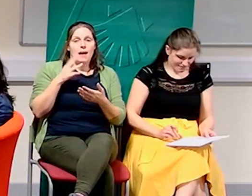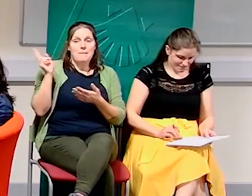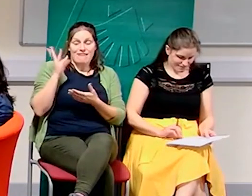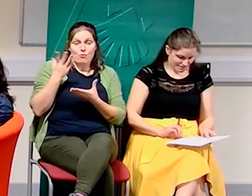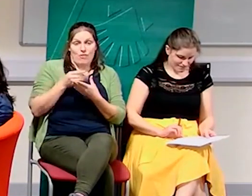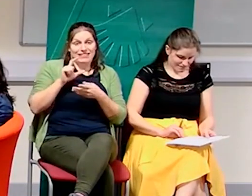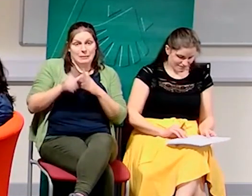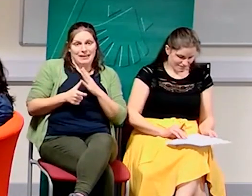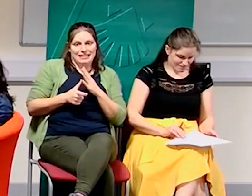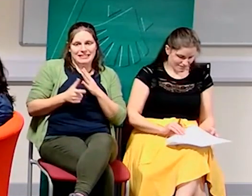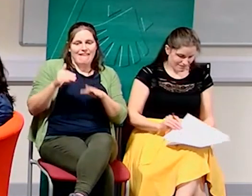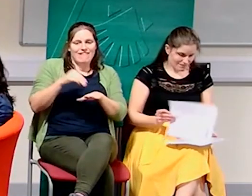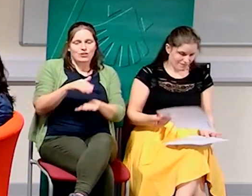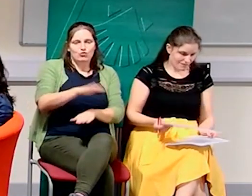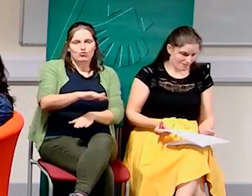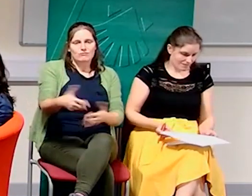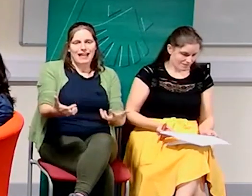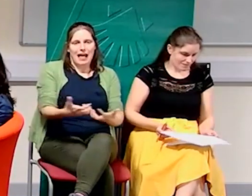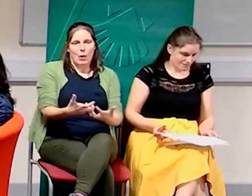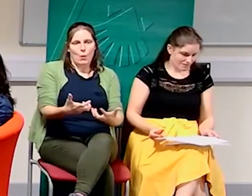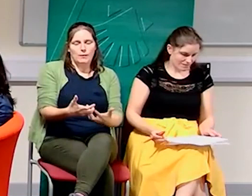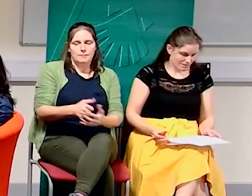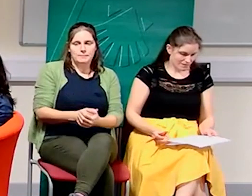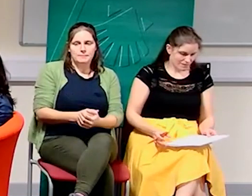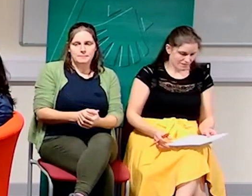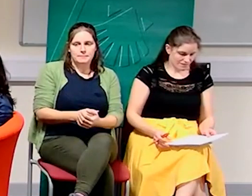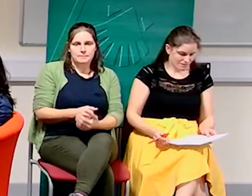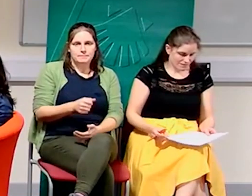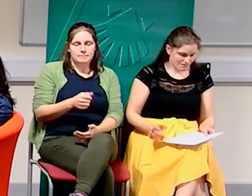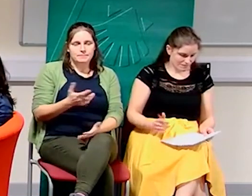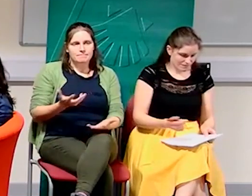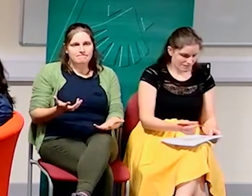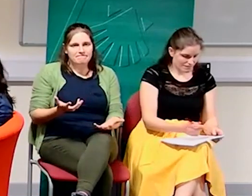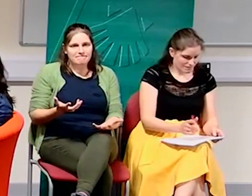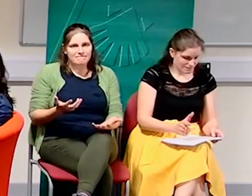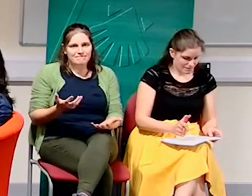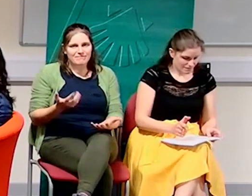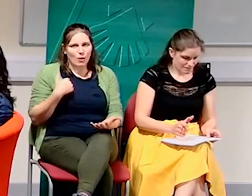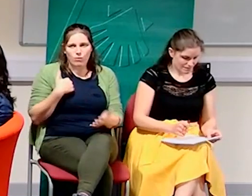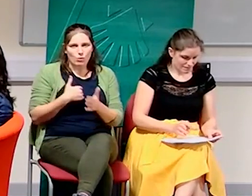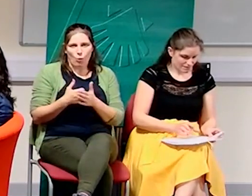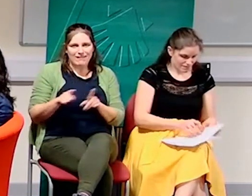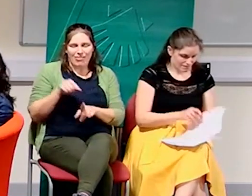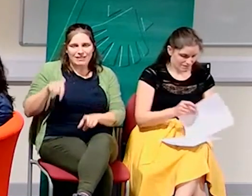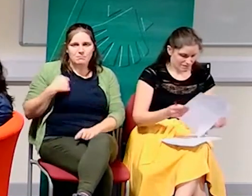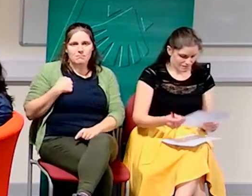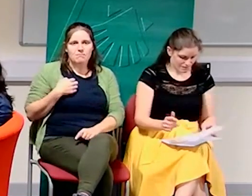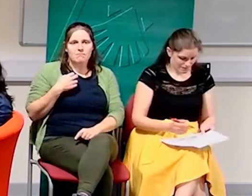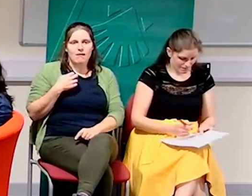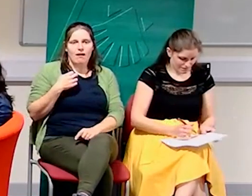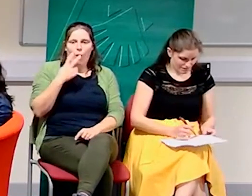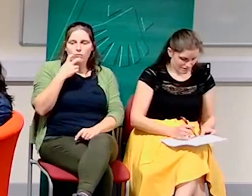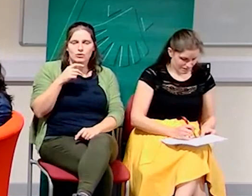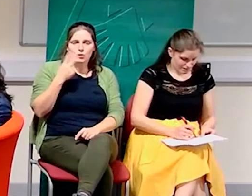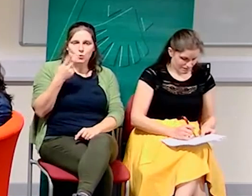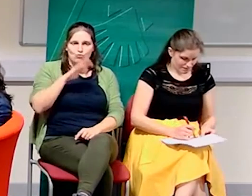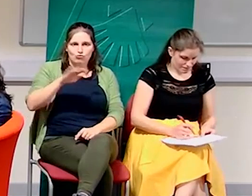what can we learn from their experiences I mean I wasn't always like this my Elder two they had